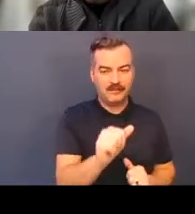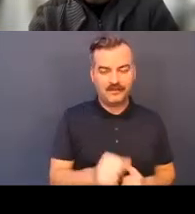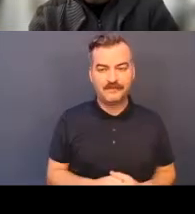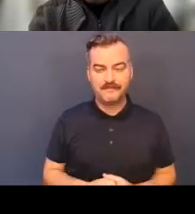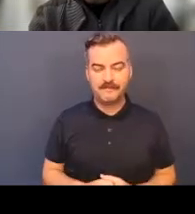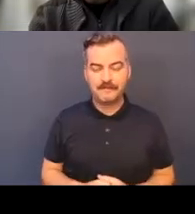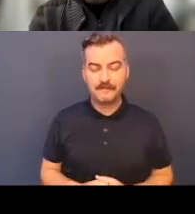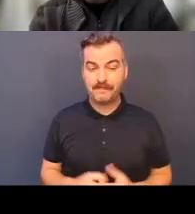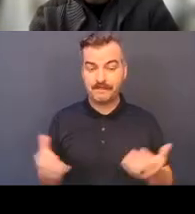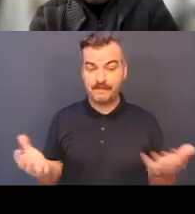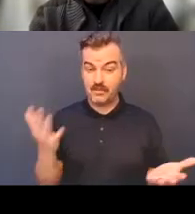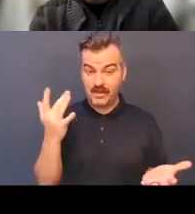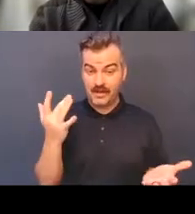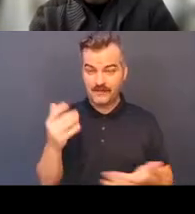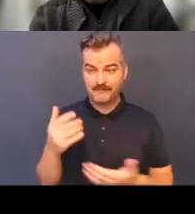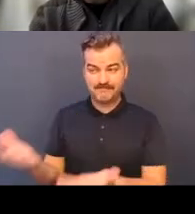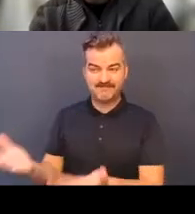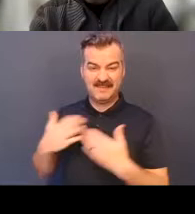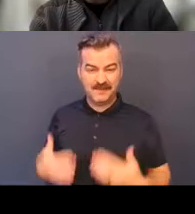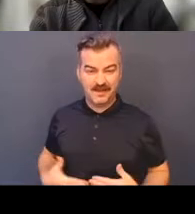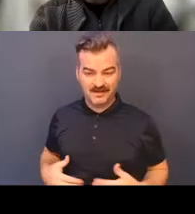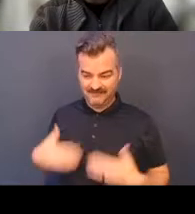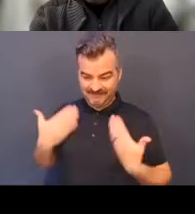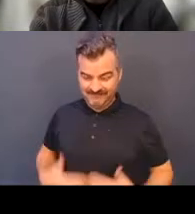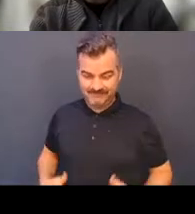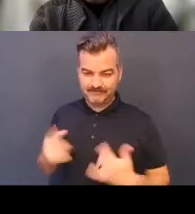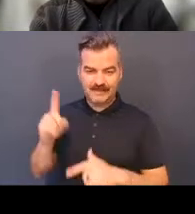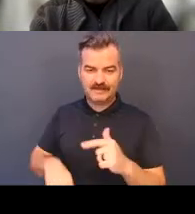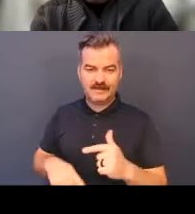That is because the disabled body will be on air, able to meet the points that constitute